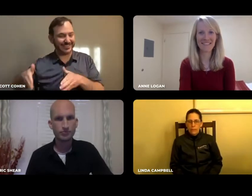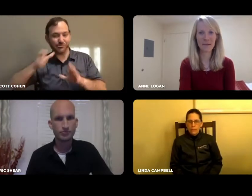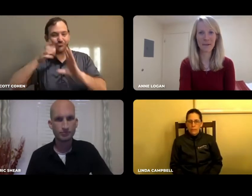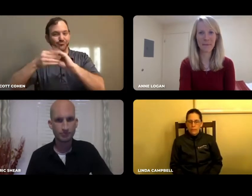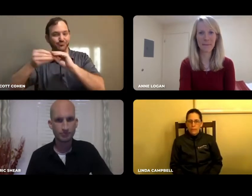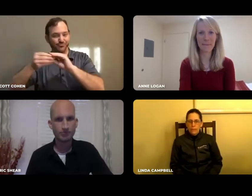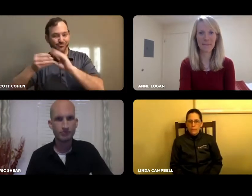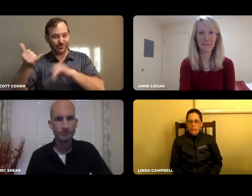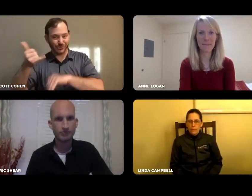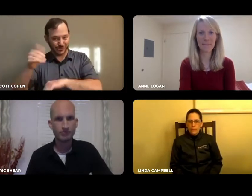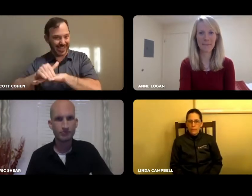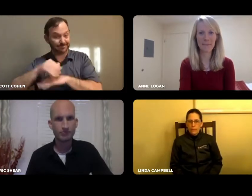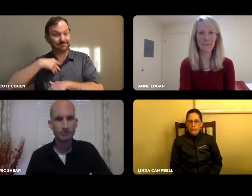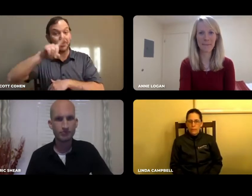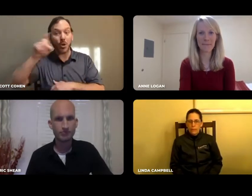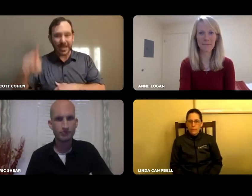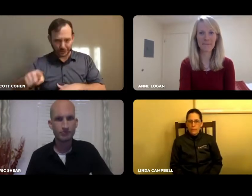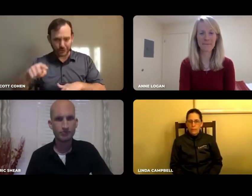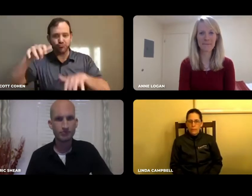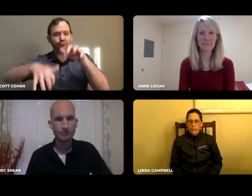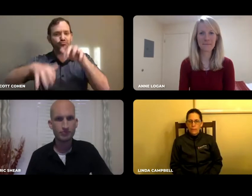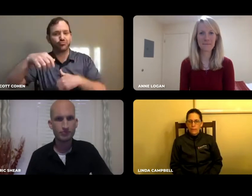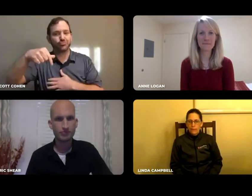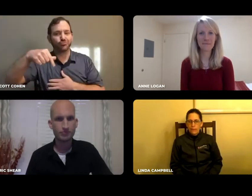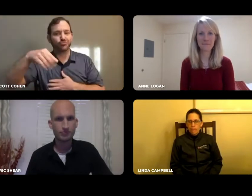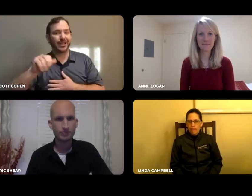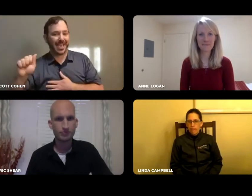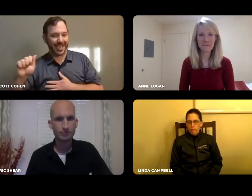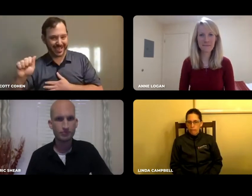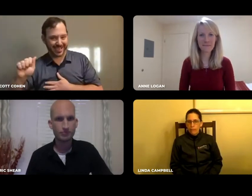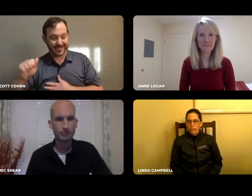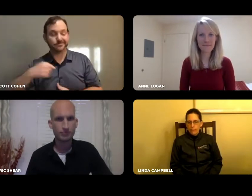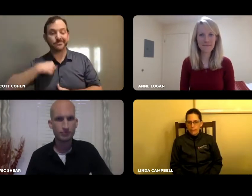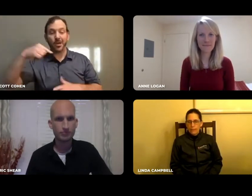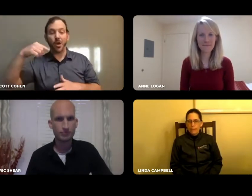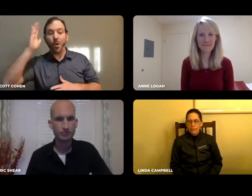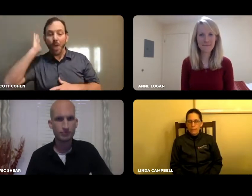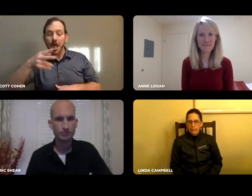for tonight Type that into the Q&A box.